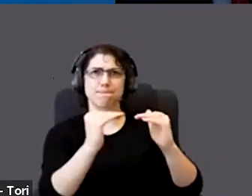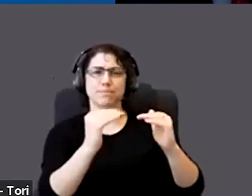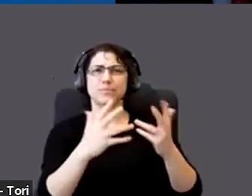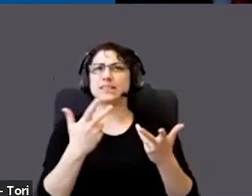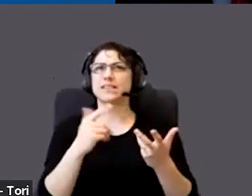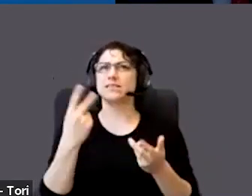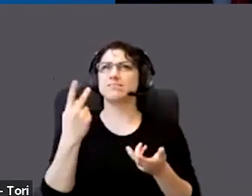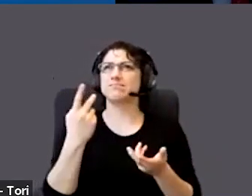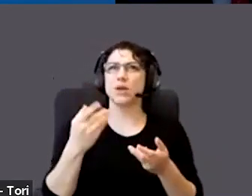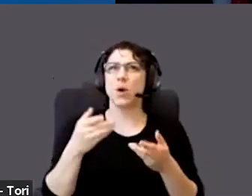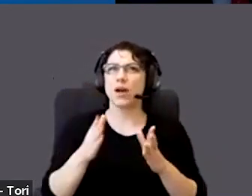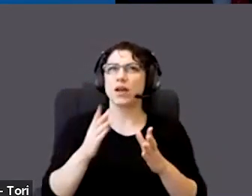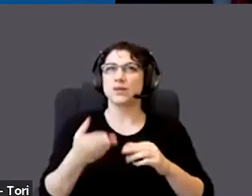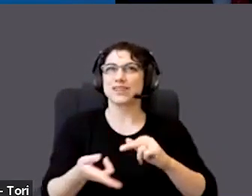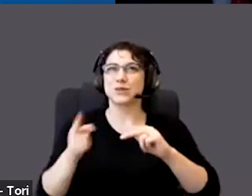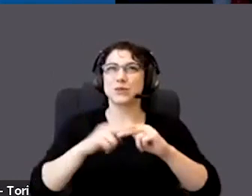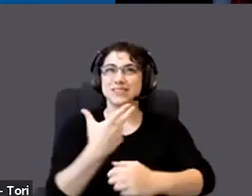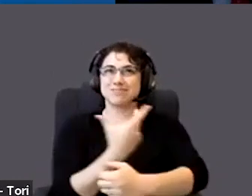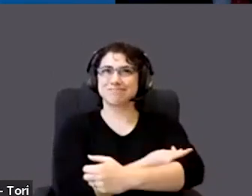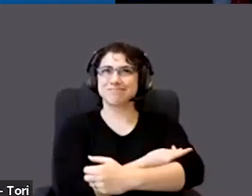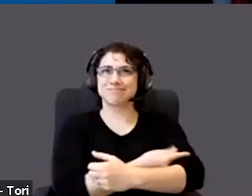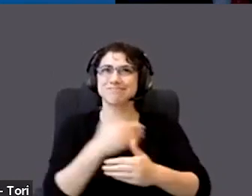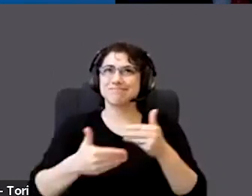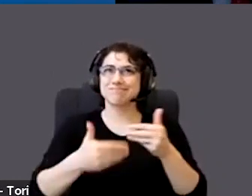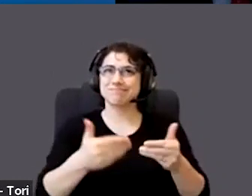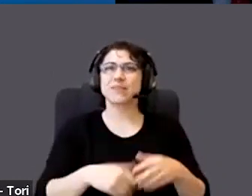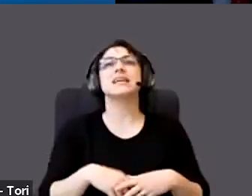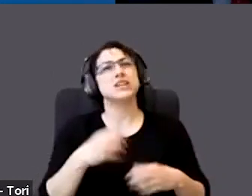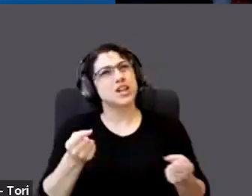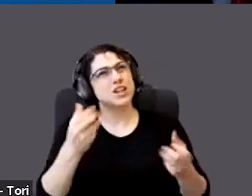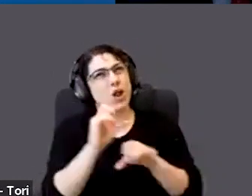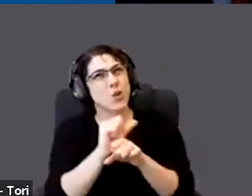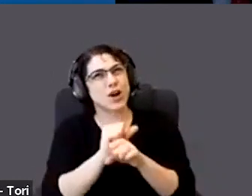Yes, there's been quite a bit of work going on it. And I'm afraid I do have to jump to another call.